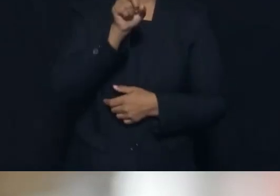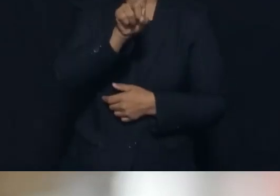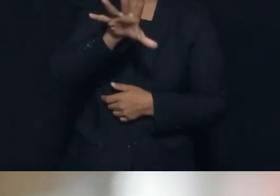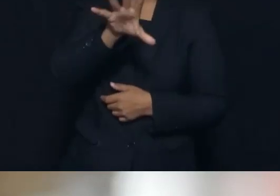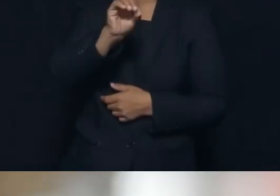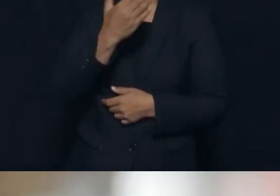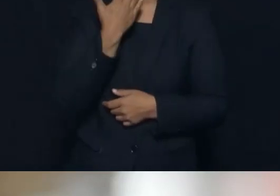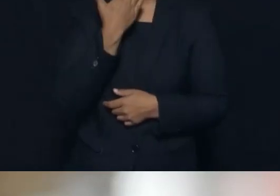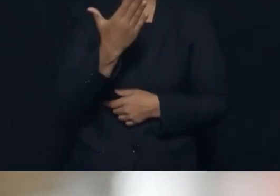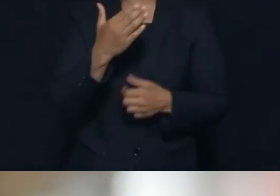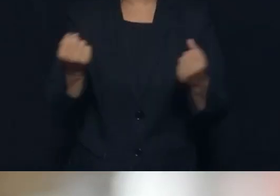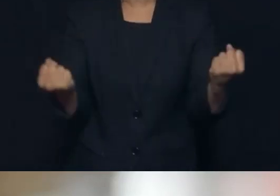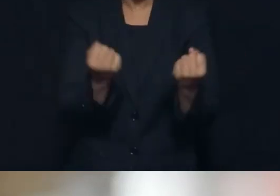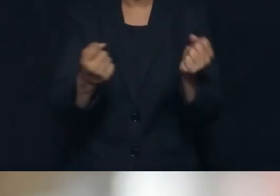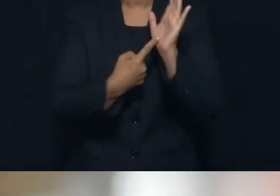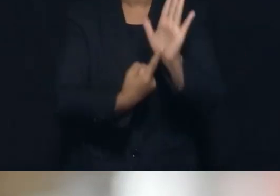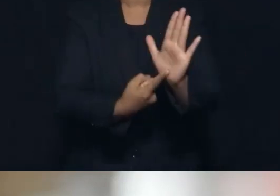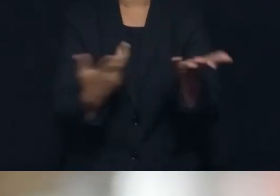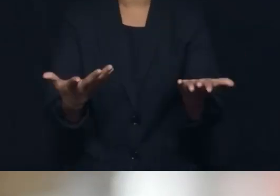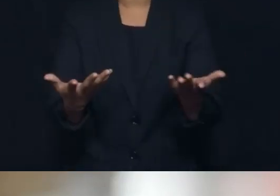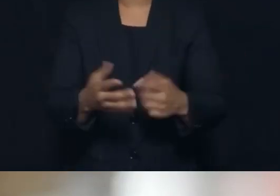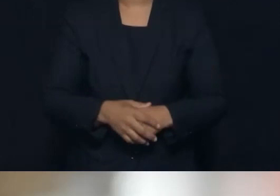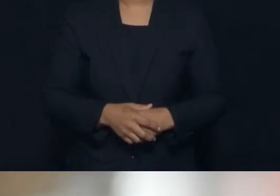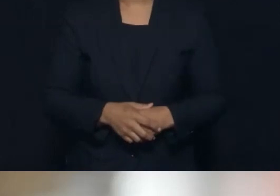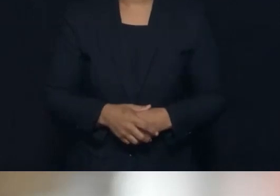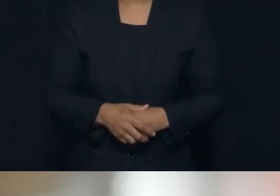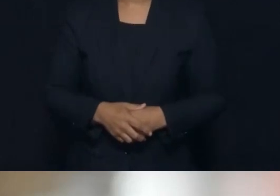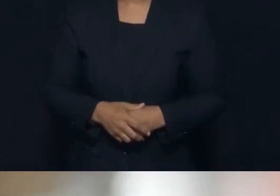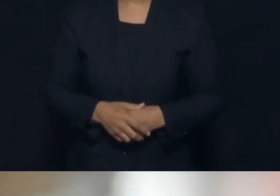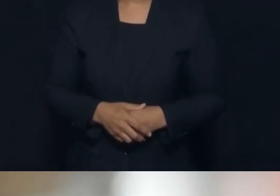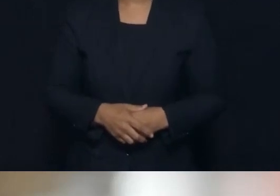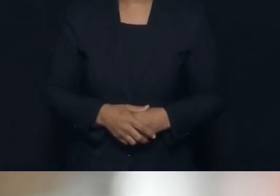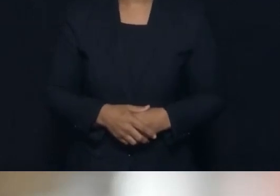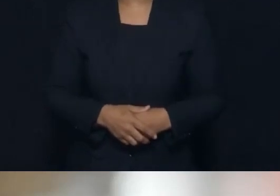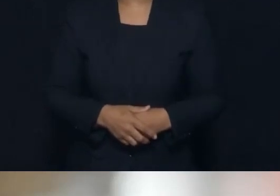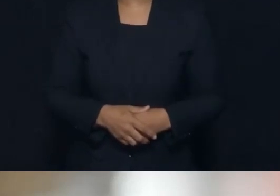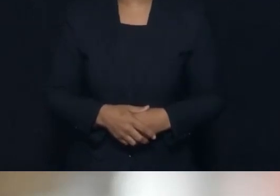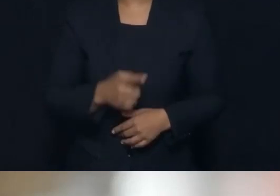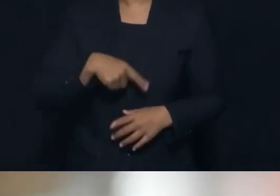We have asked the process, the venues, documents have to be accessible. So persons with disabilities can participate.